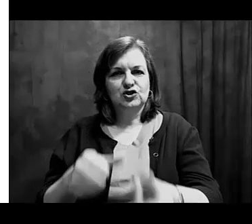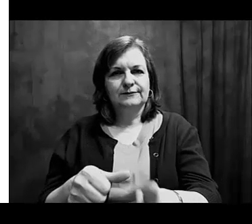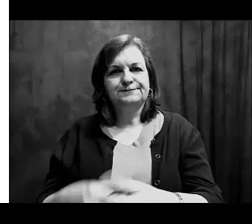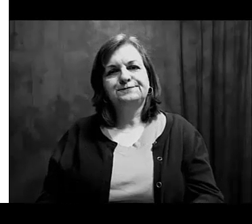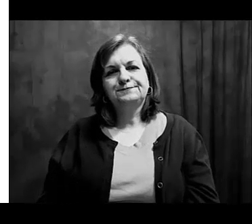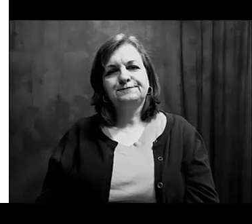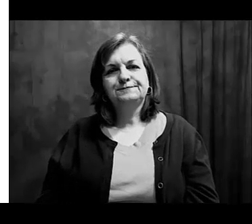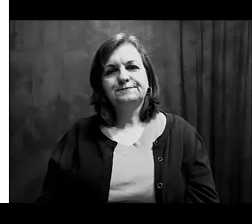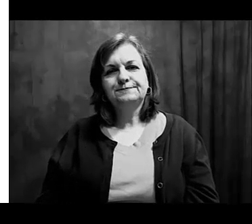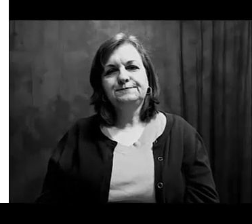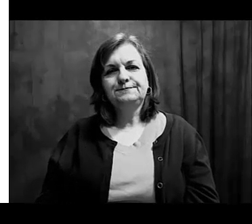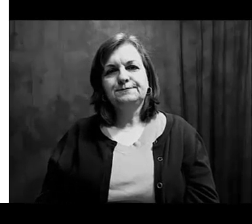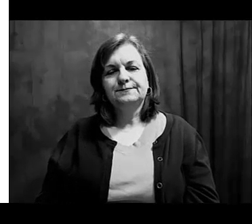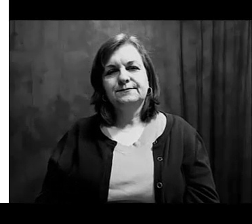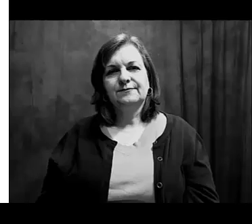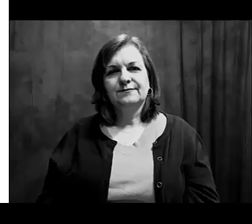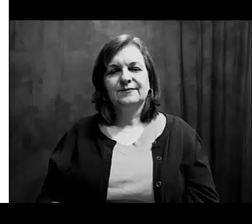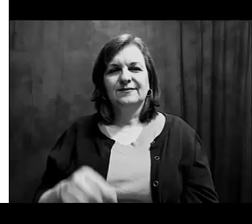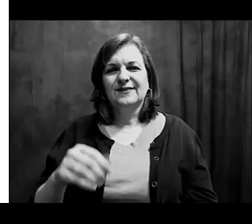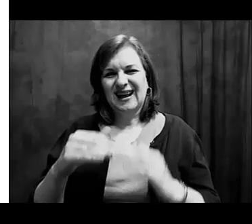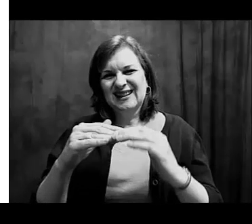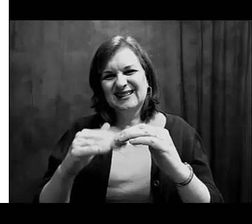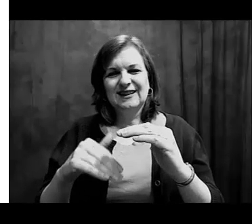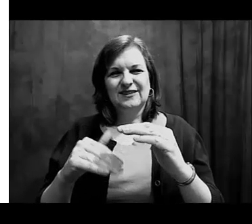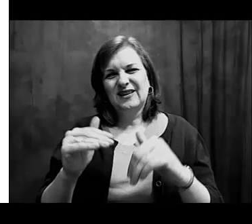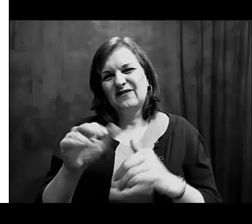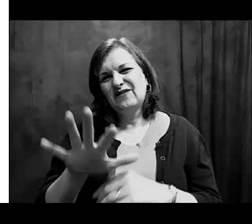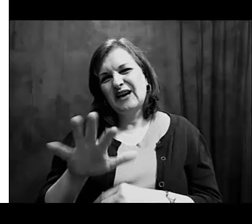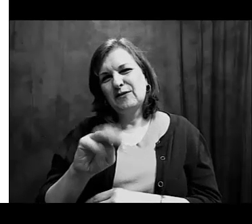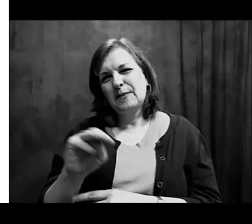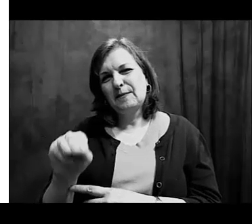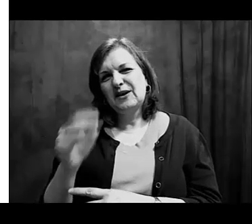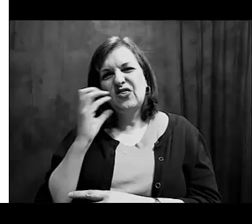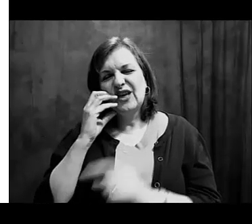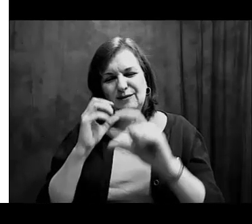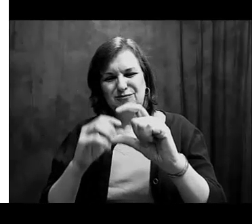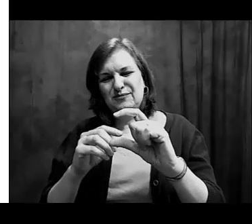and you notice here it's less than 5 mm thick it's not like it's your entire brain